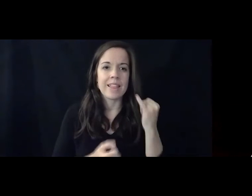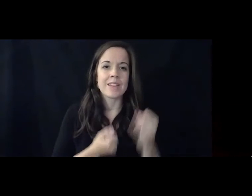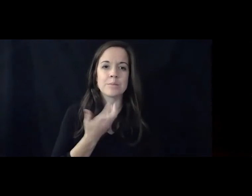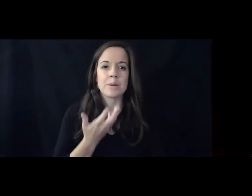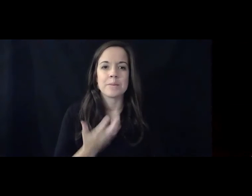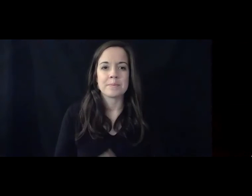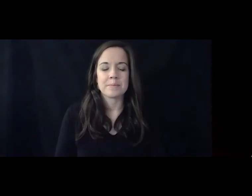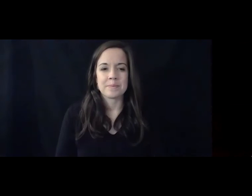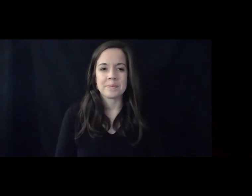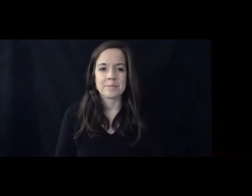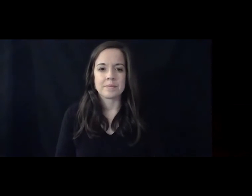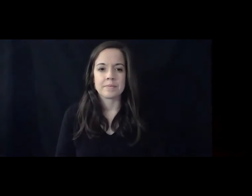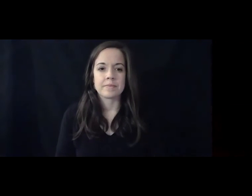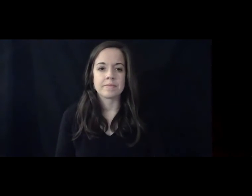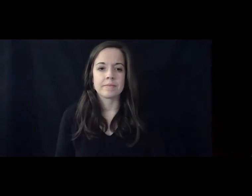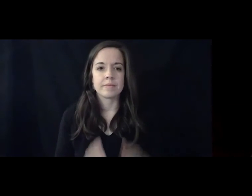Basic Witches